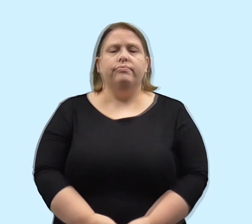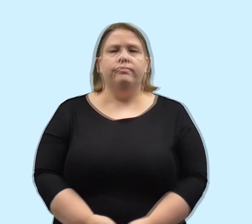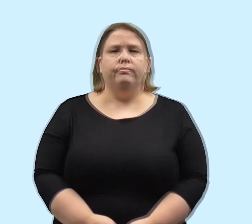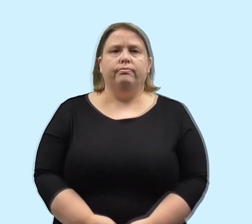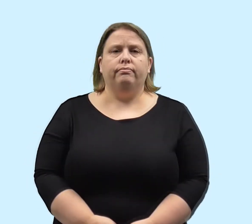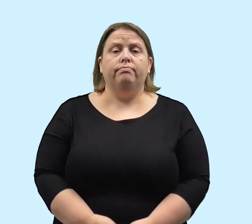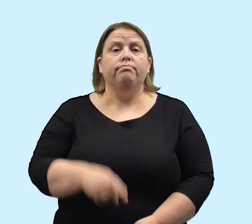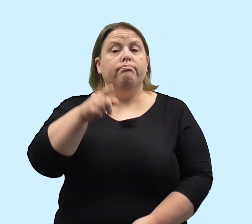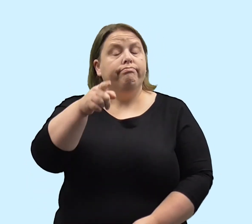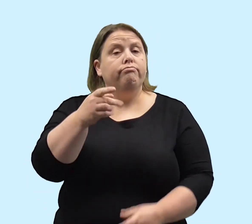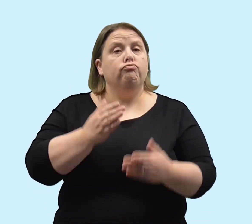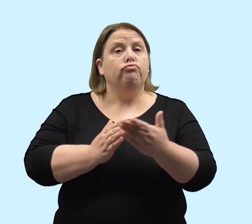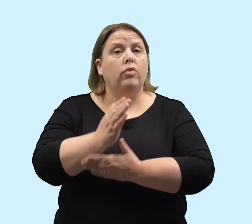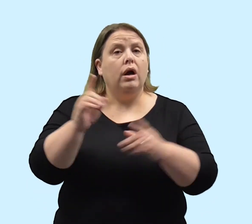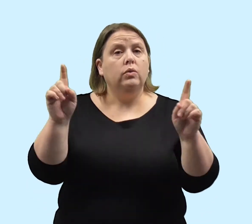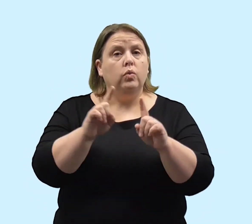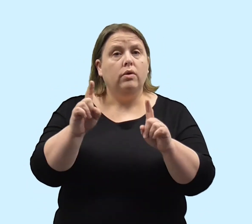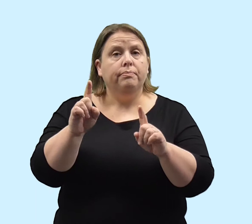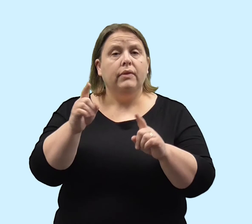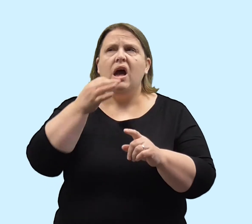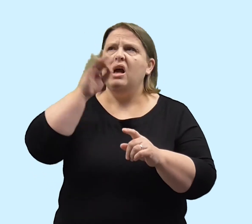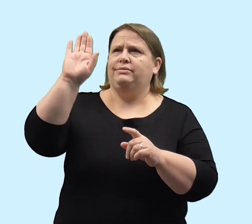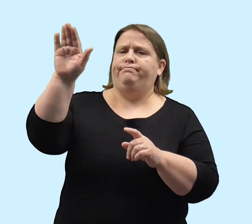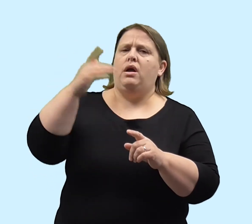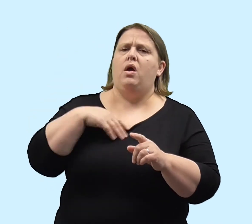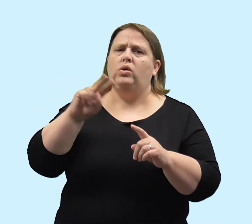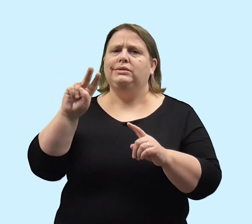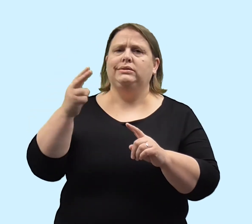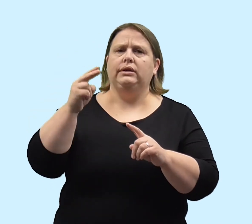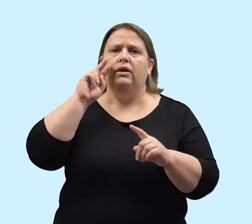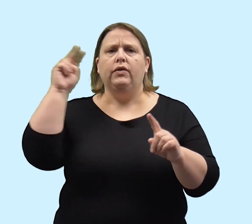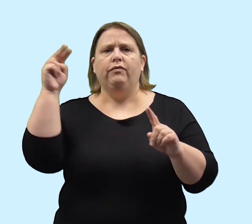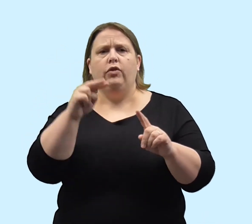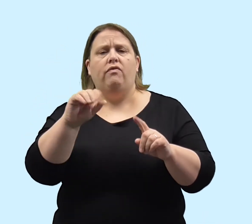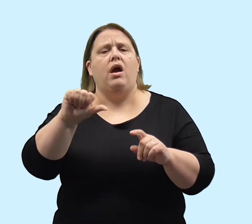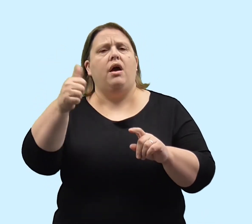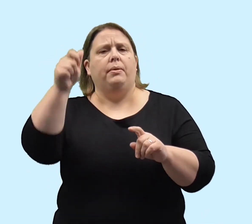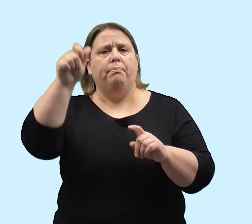You have the right to ask for the opinion